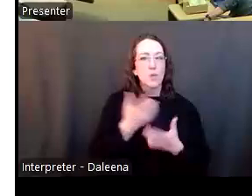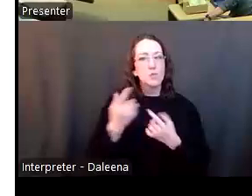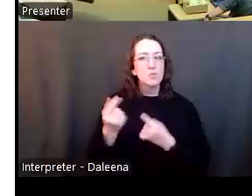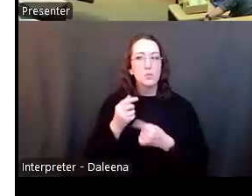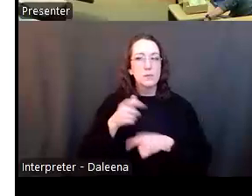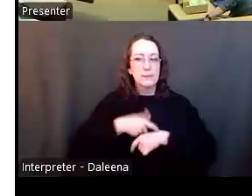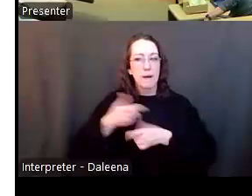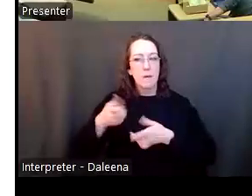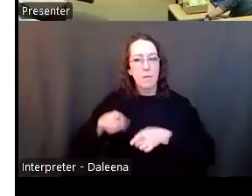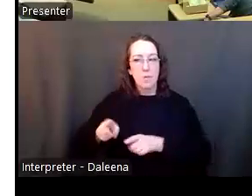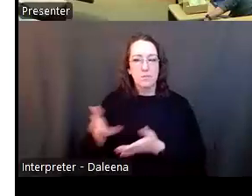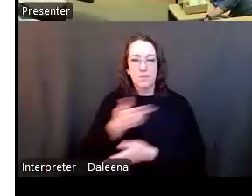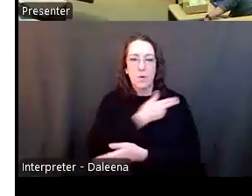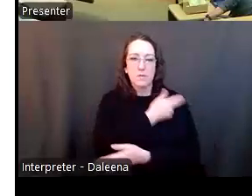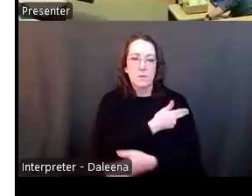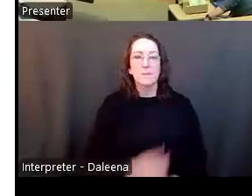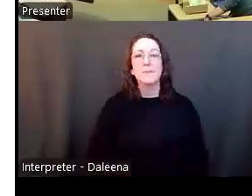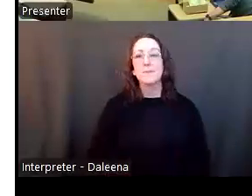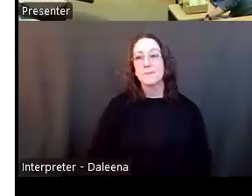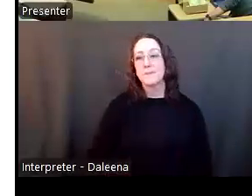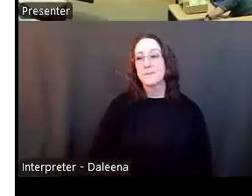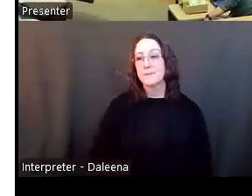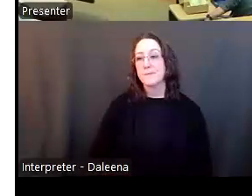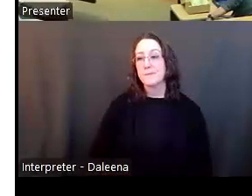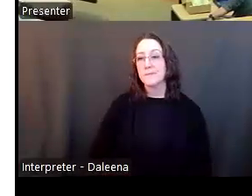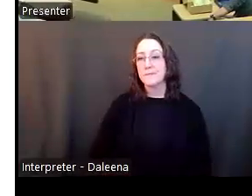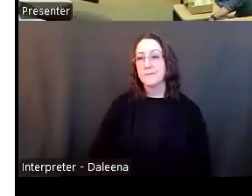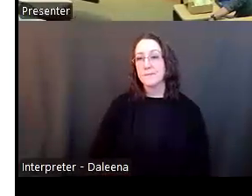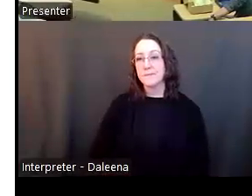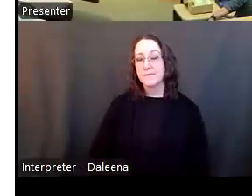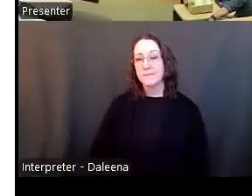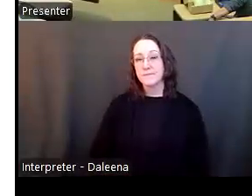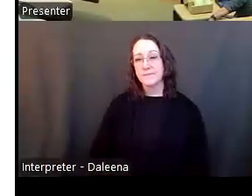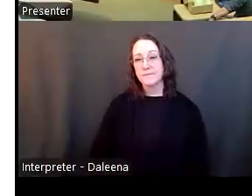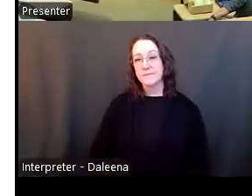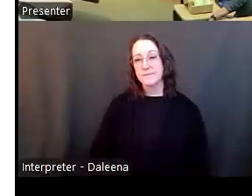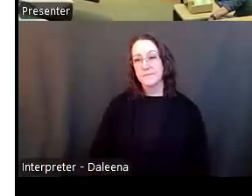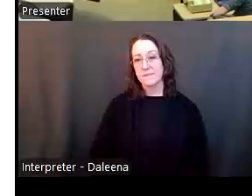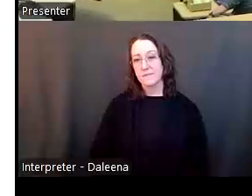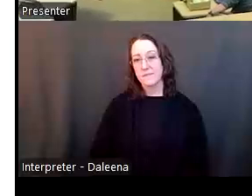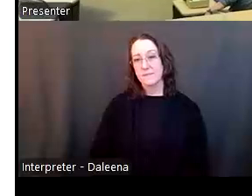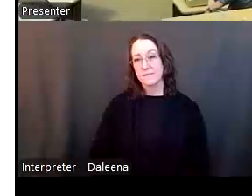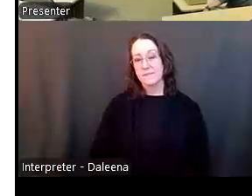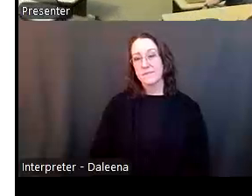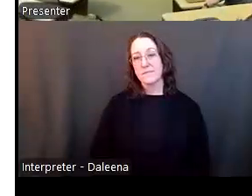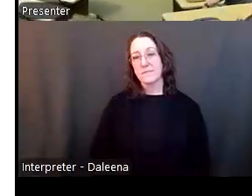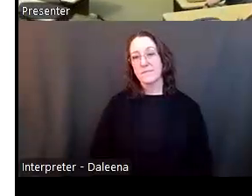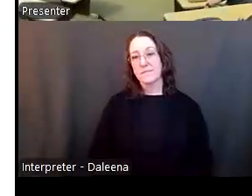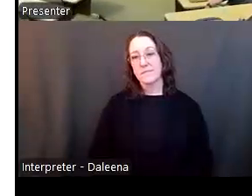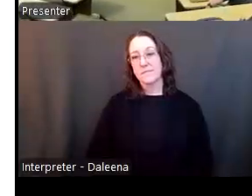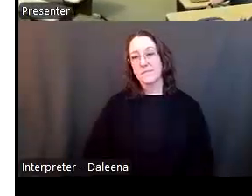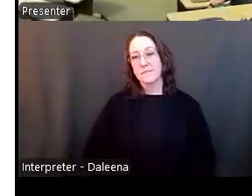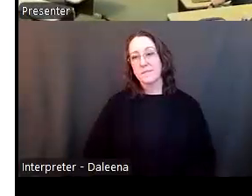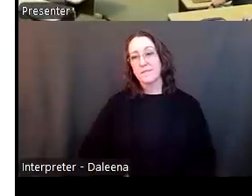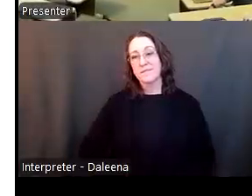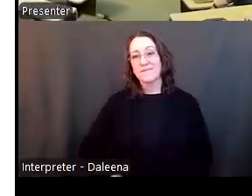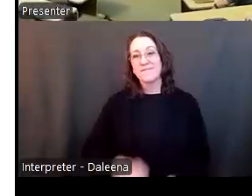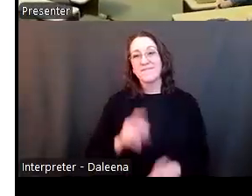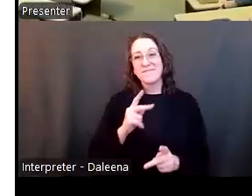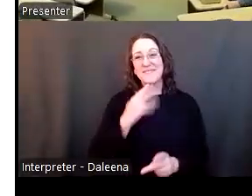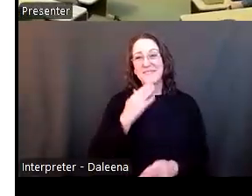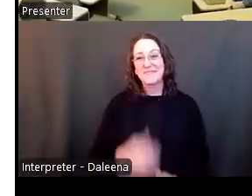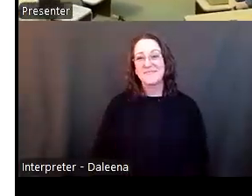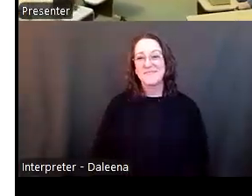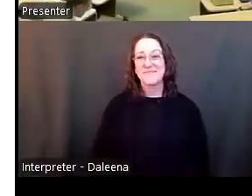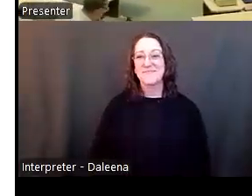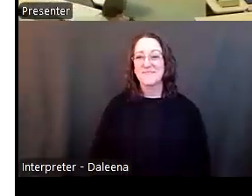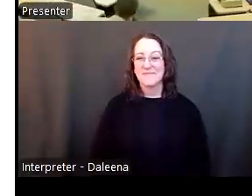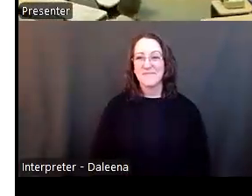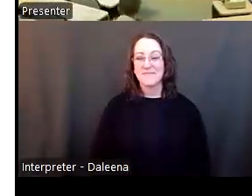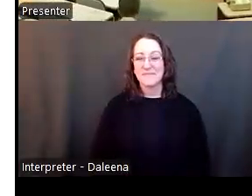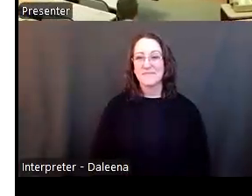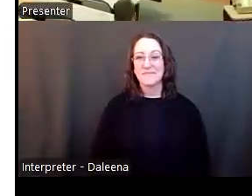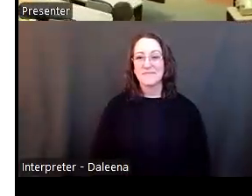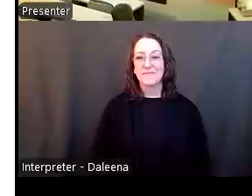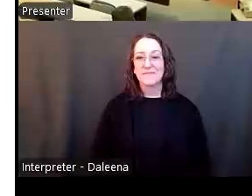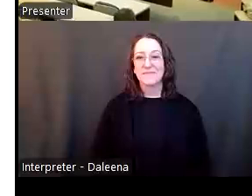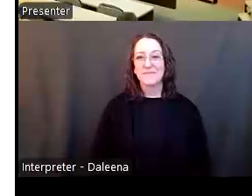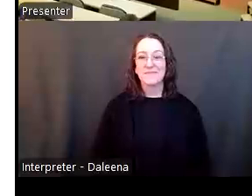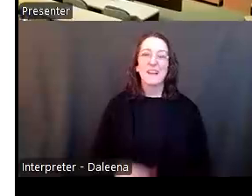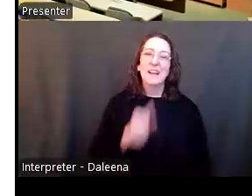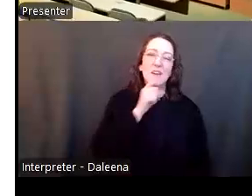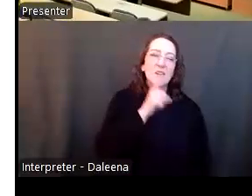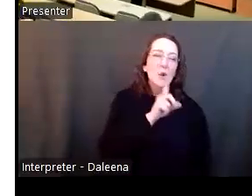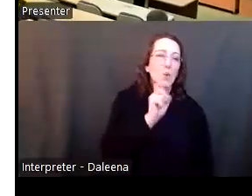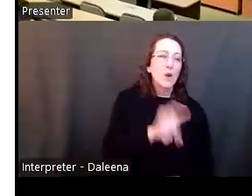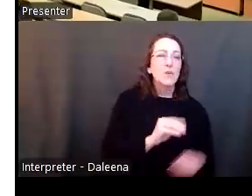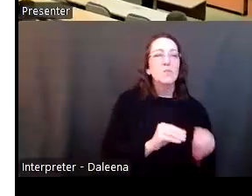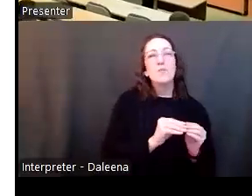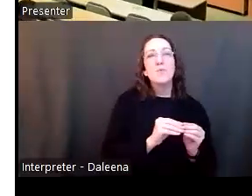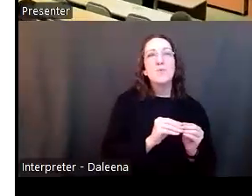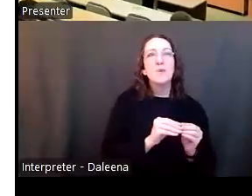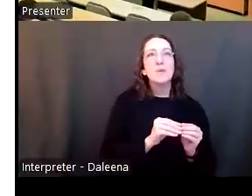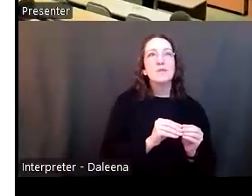hospital okay you every uh not so much a question but more just to say that uh as